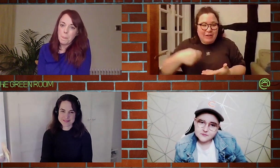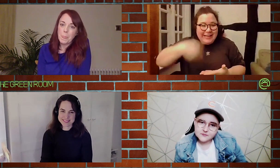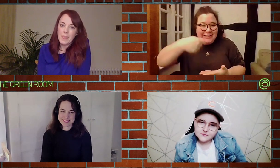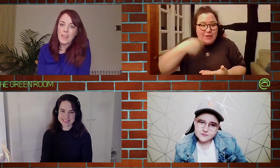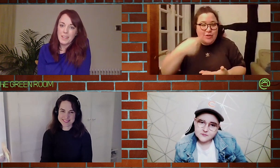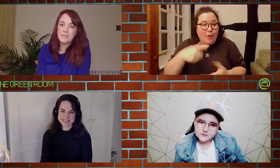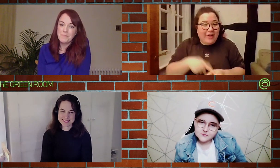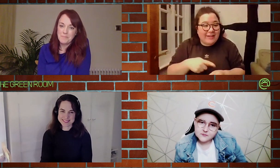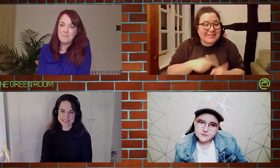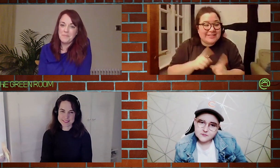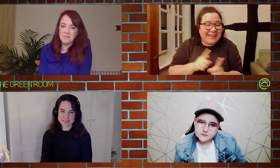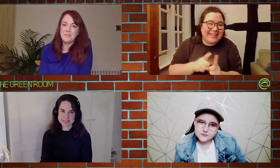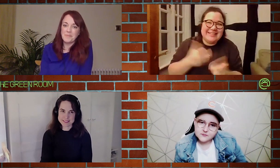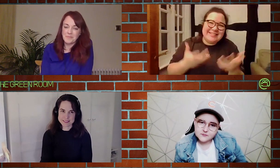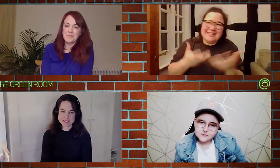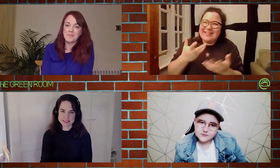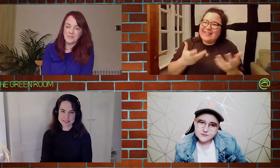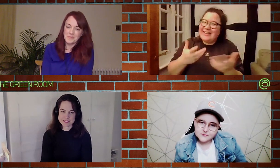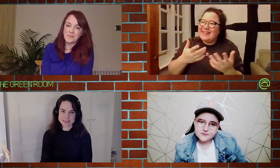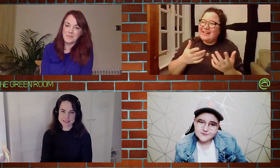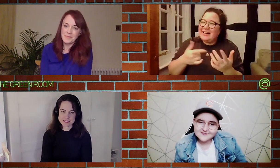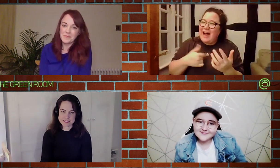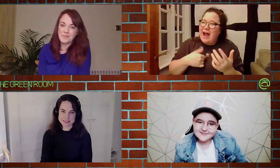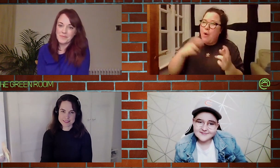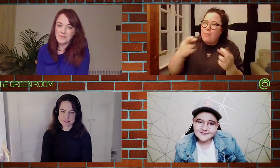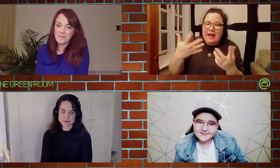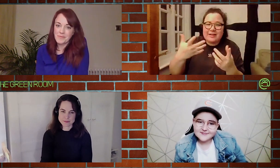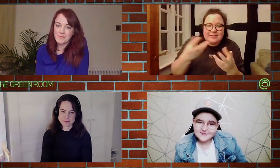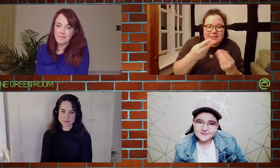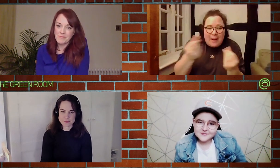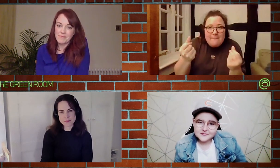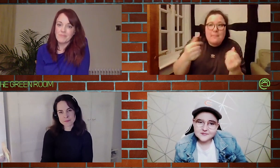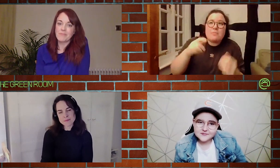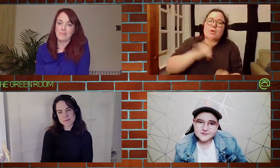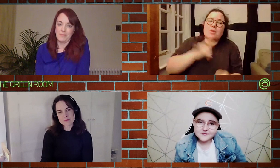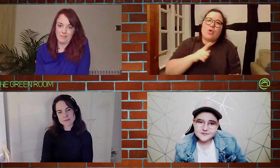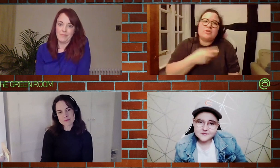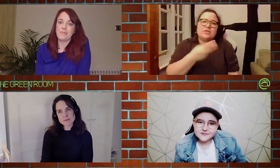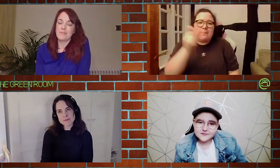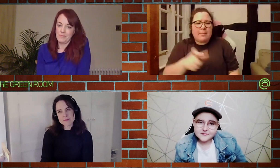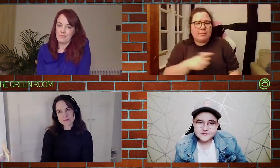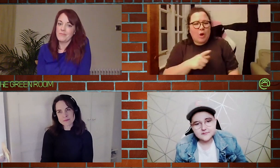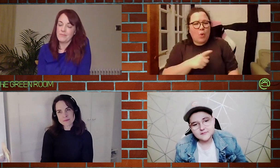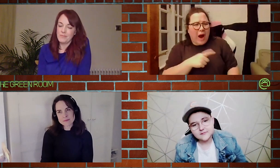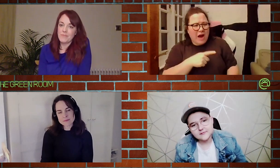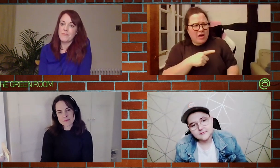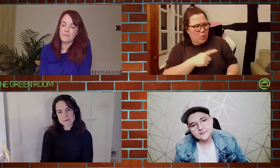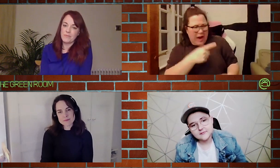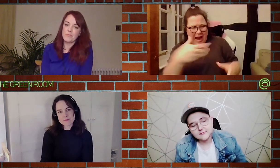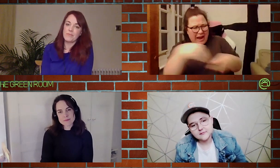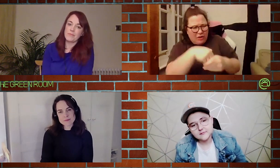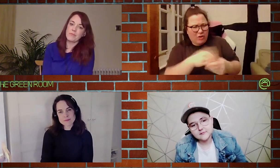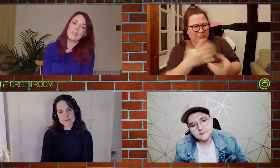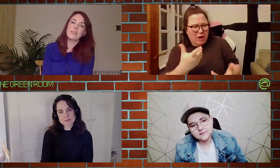and so like eating was almost like a way of dealing with that anxiety. So I think some people